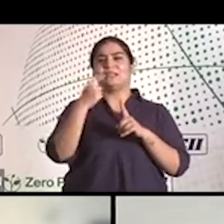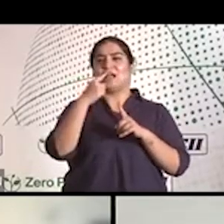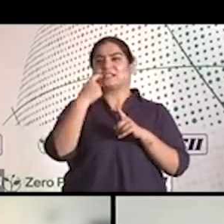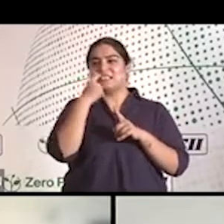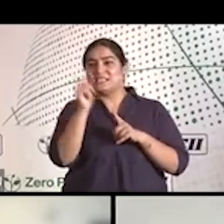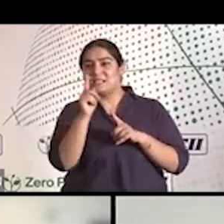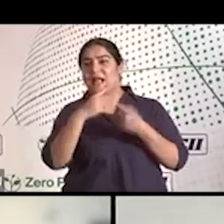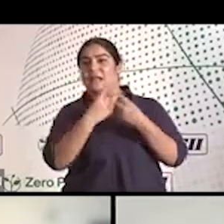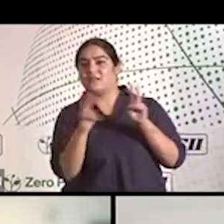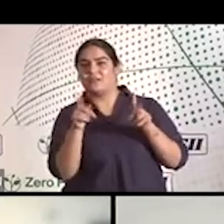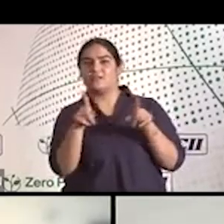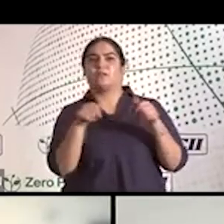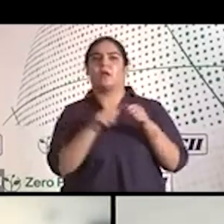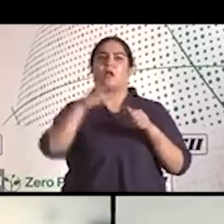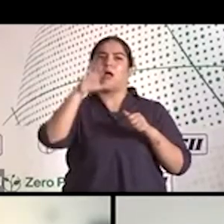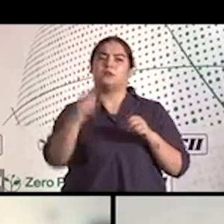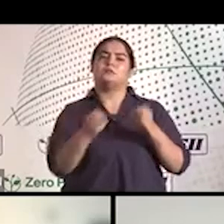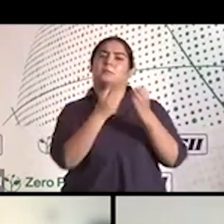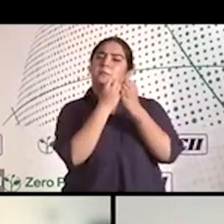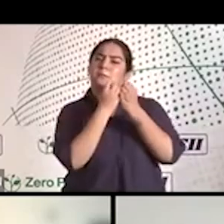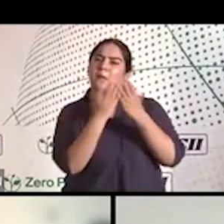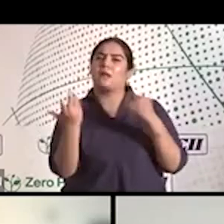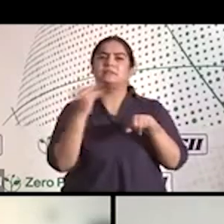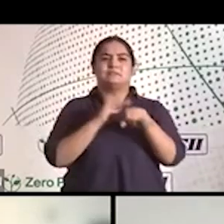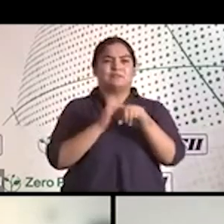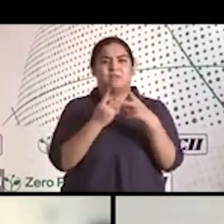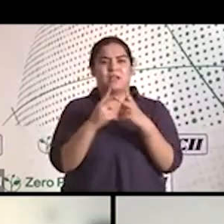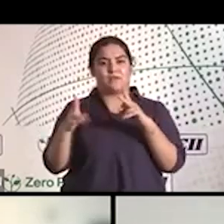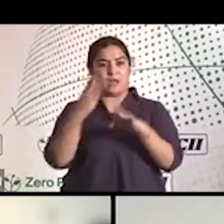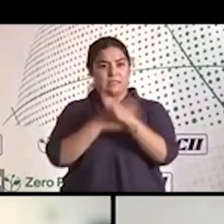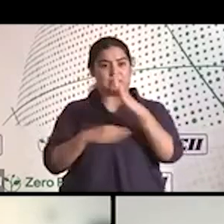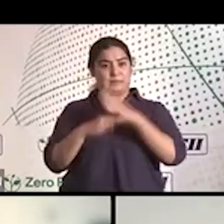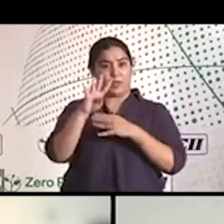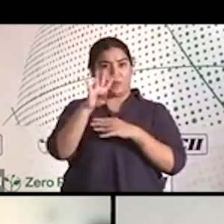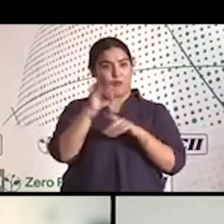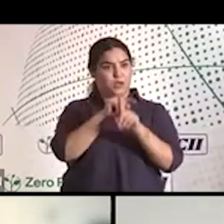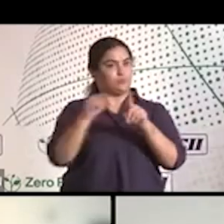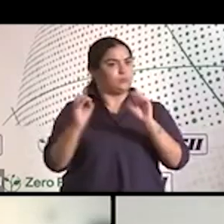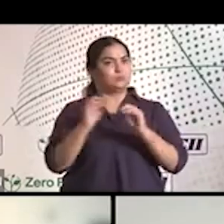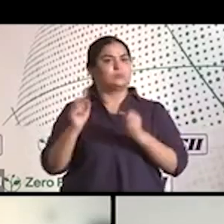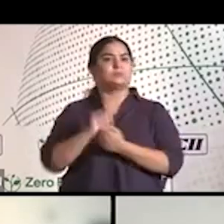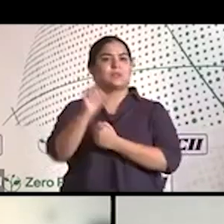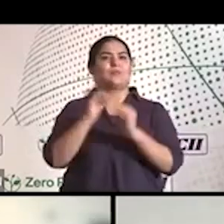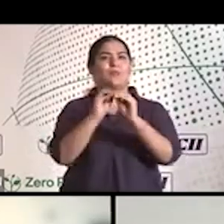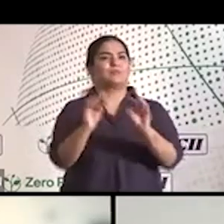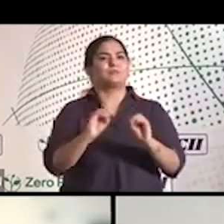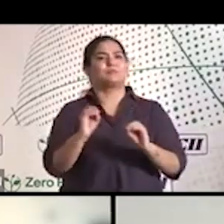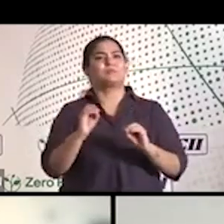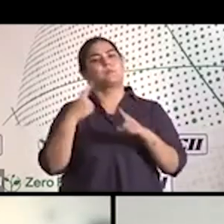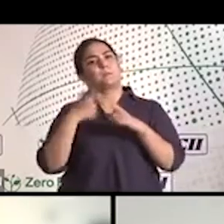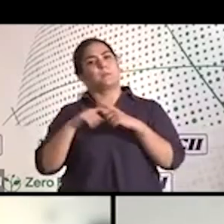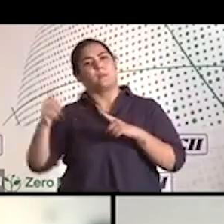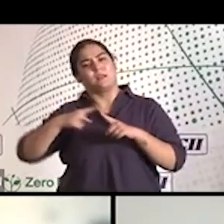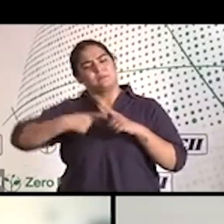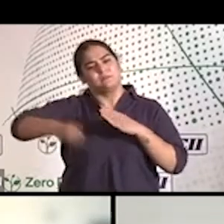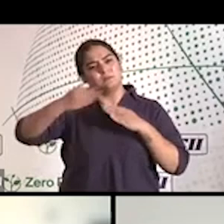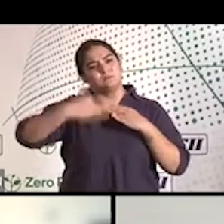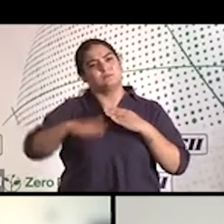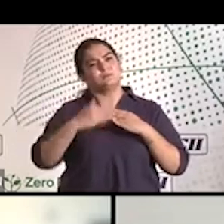And they don't get access to many of the services we we met such a certain challenges like that. So the journey has continued quite recently.